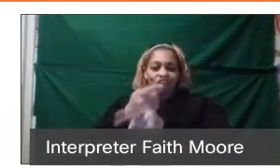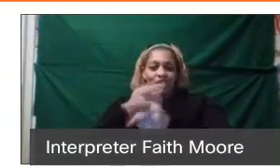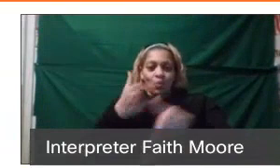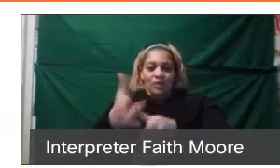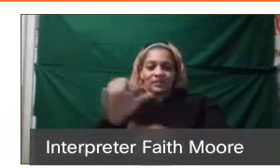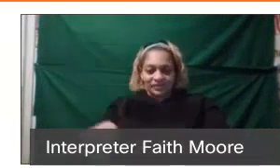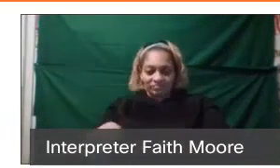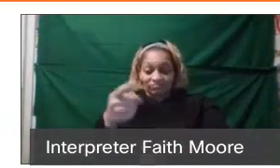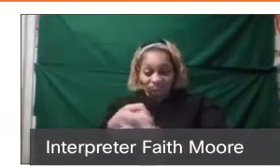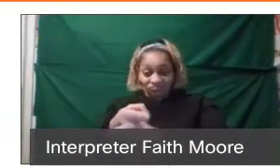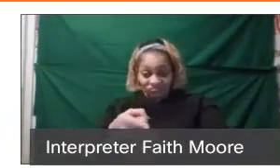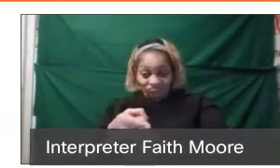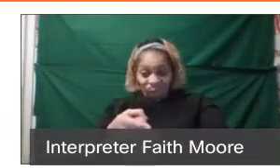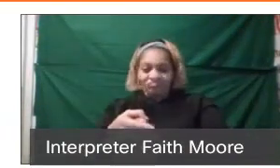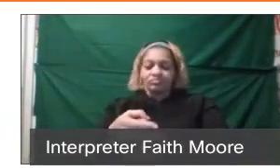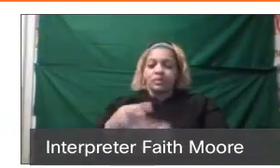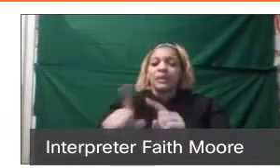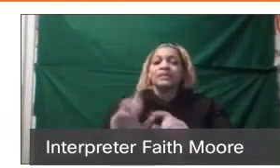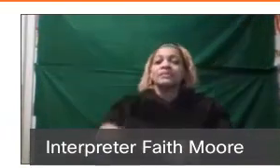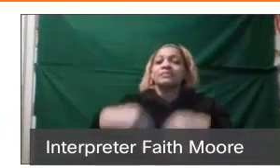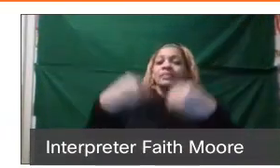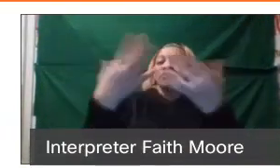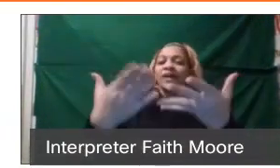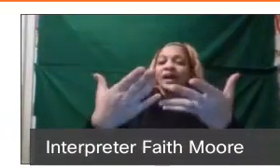February.